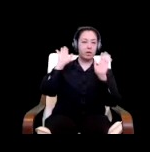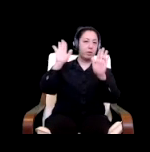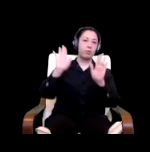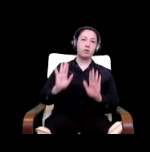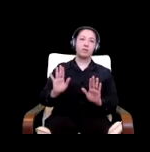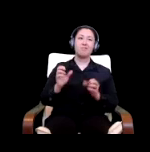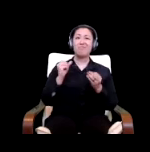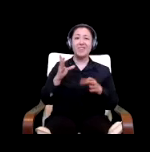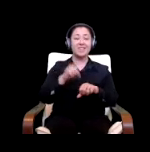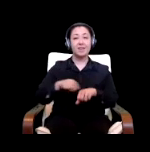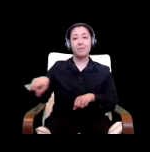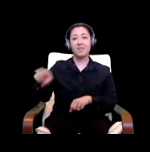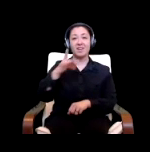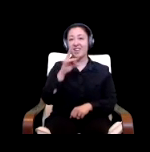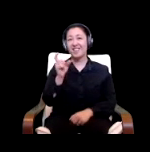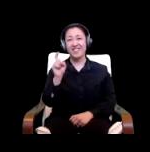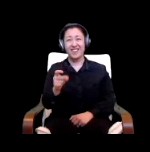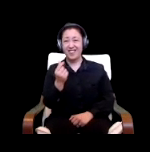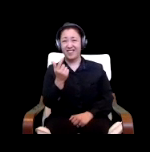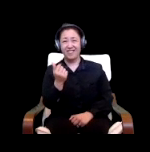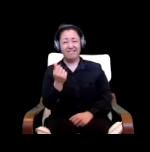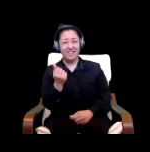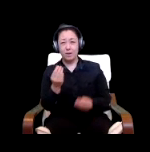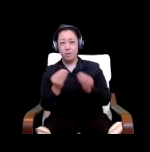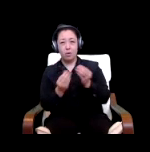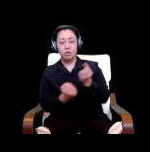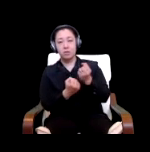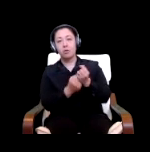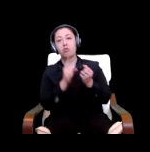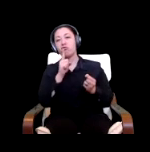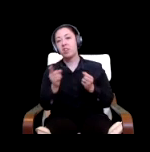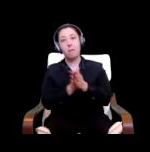little extra support and they are motivated but might not have the skills to know how